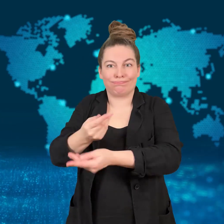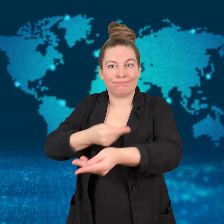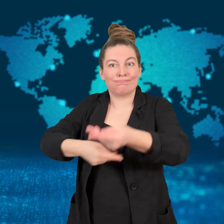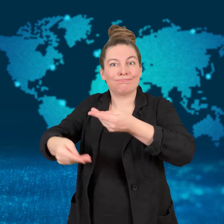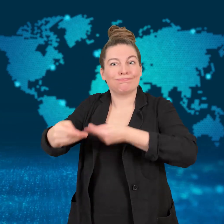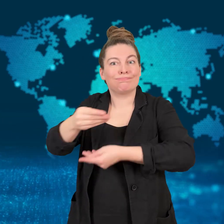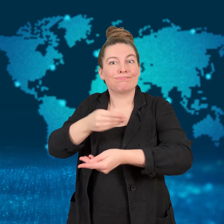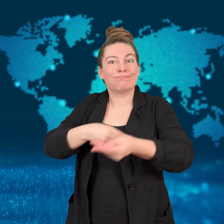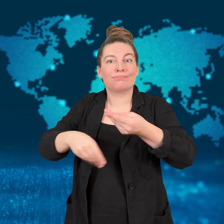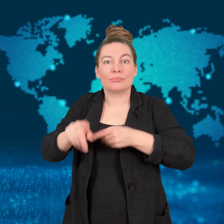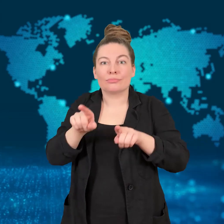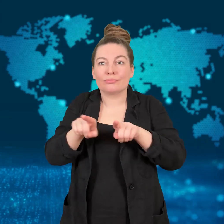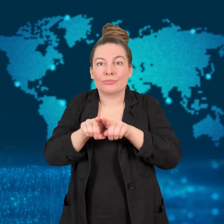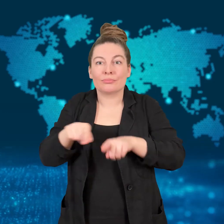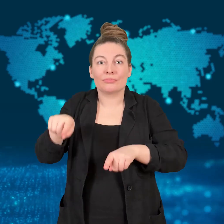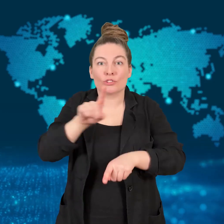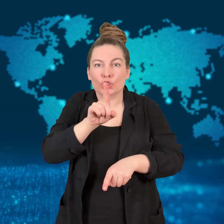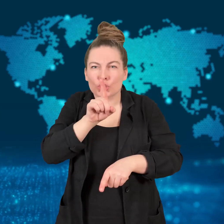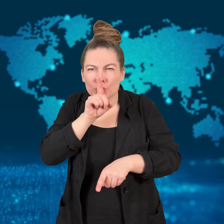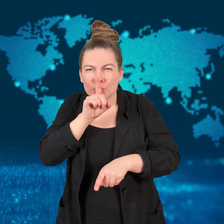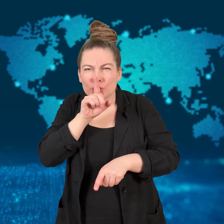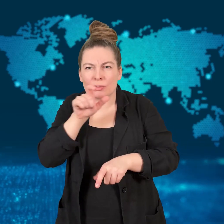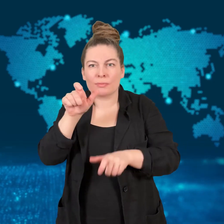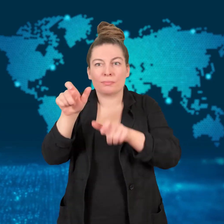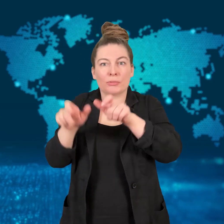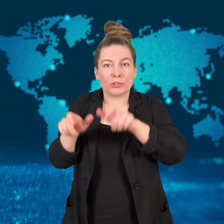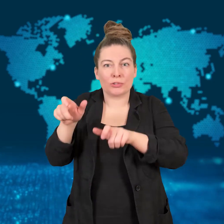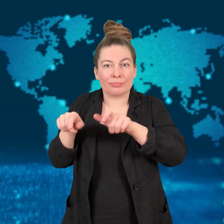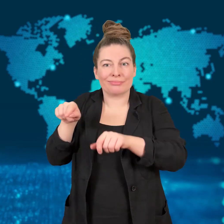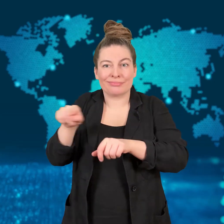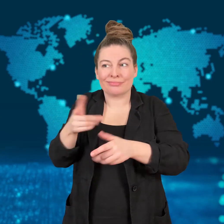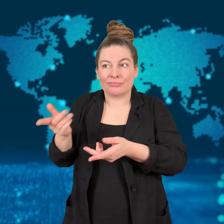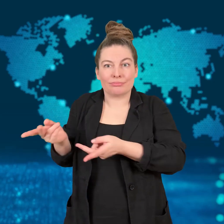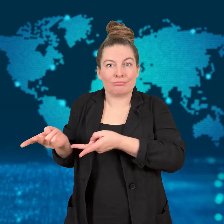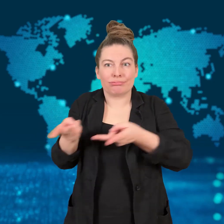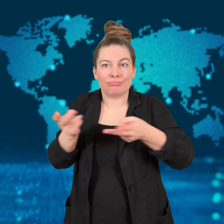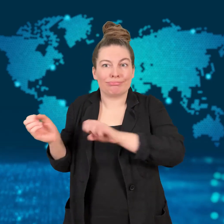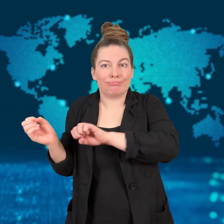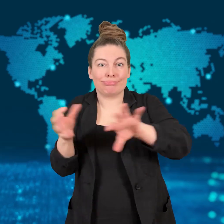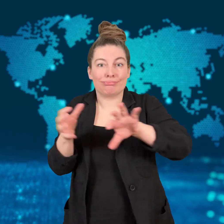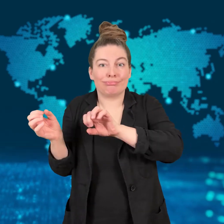Human traffickers have benefited from the political instability.